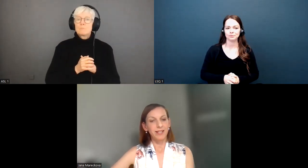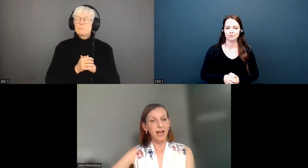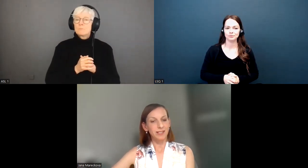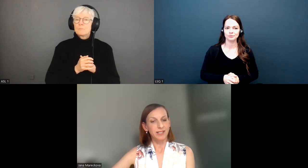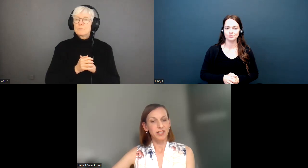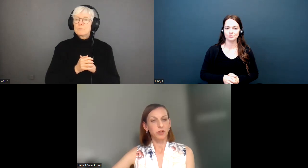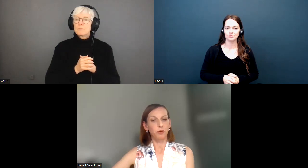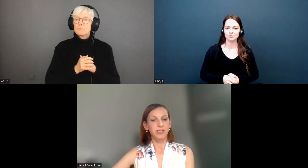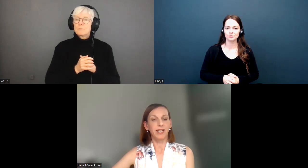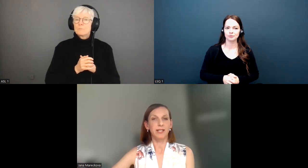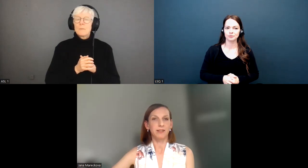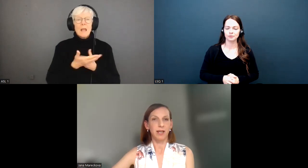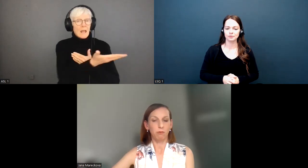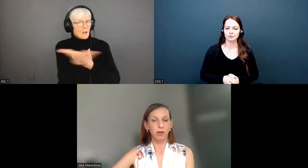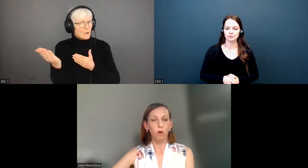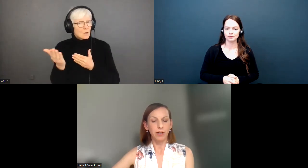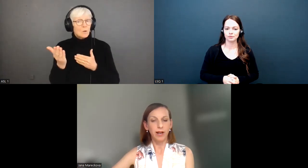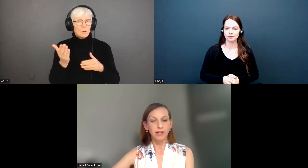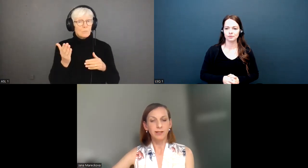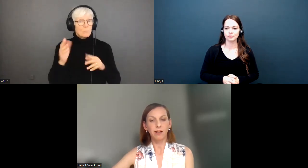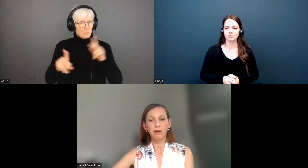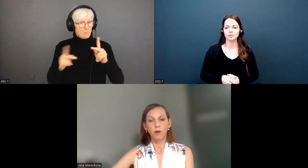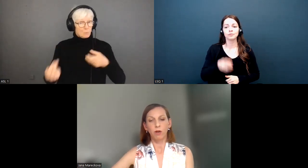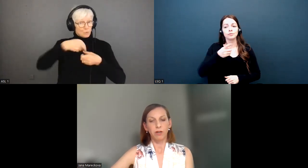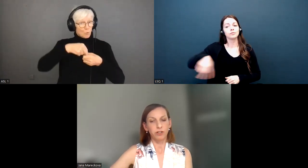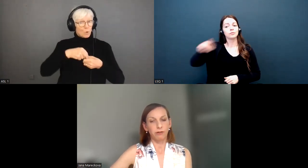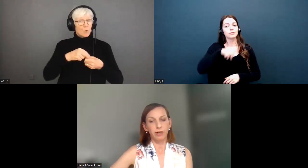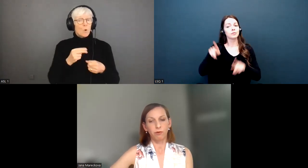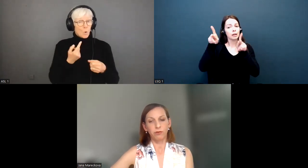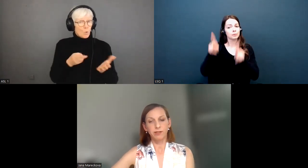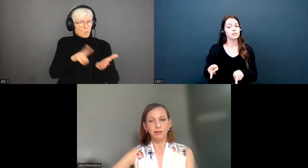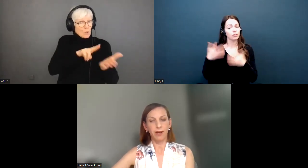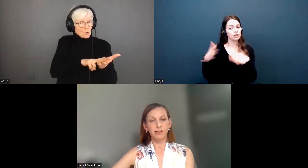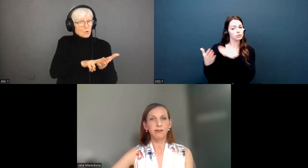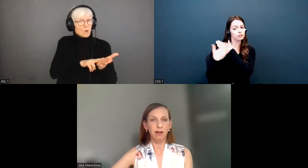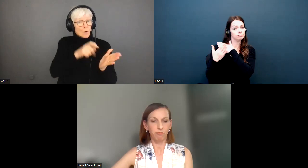Any attendees who indicated they require ASL when registering for this event have been